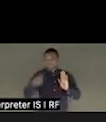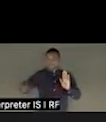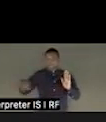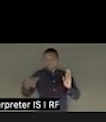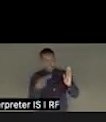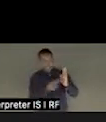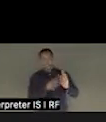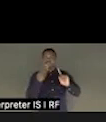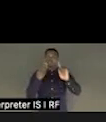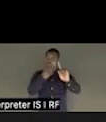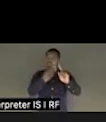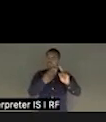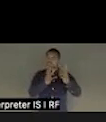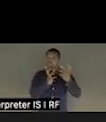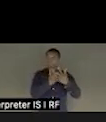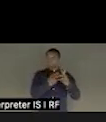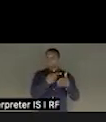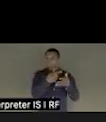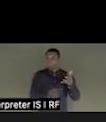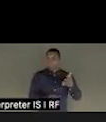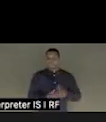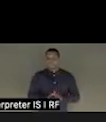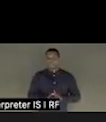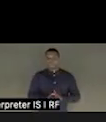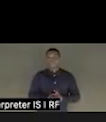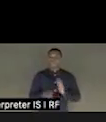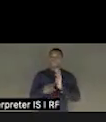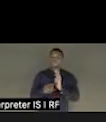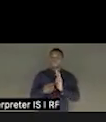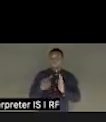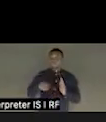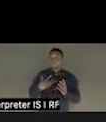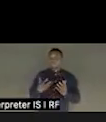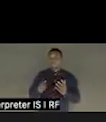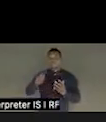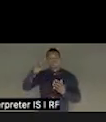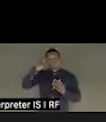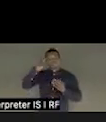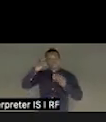So please, Lisa, if you want to present this project for us.